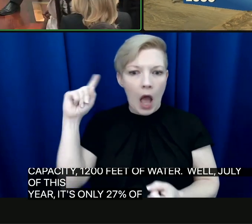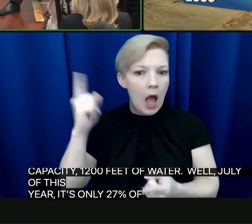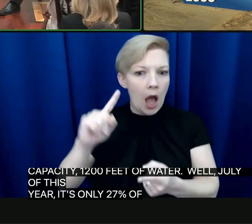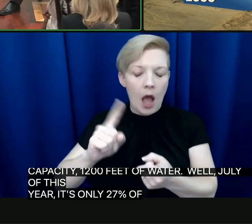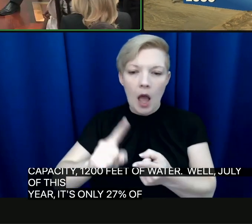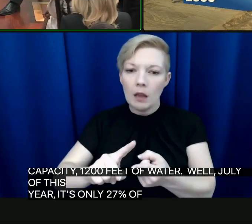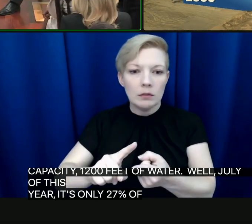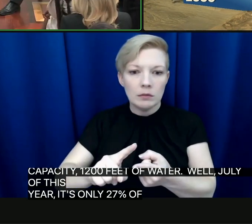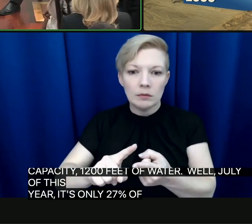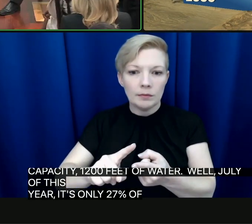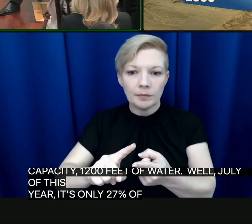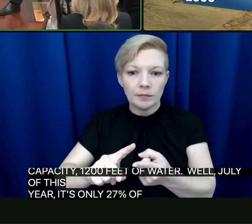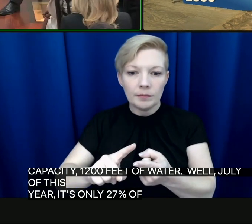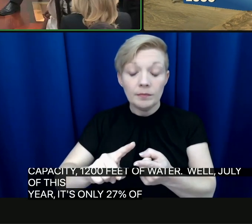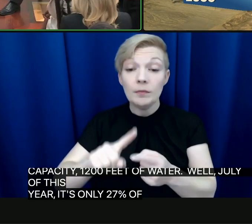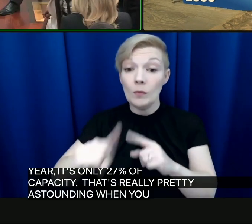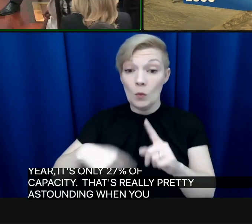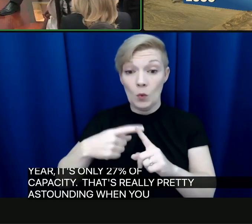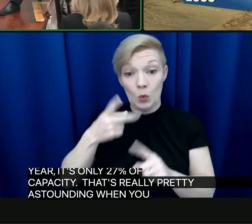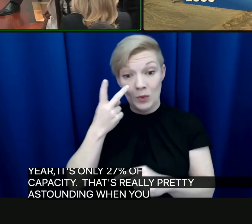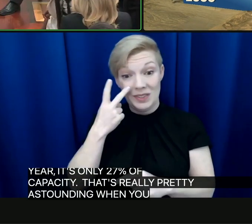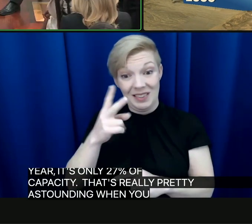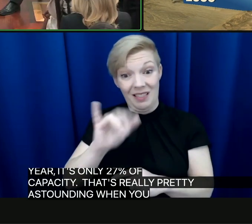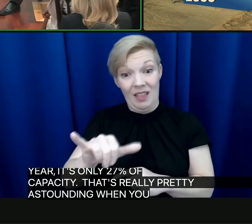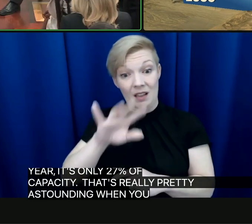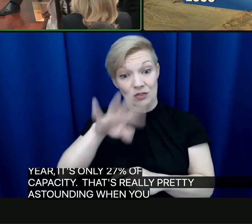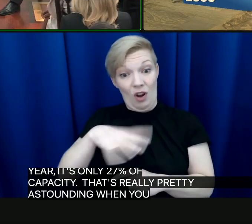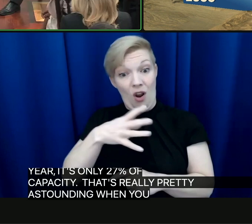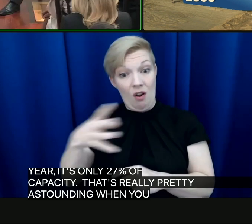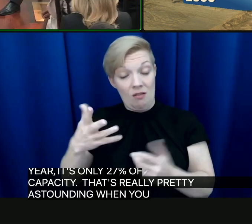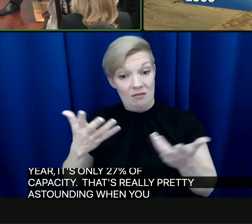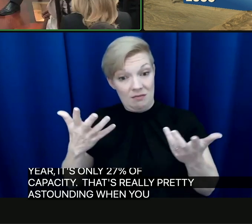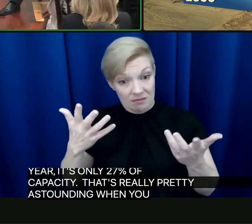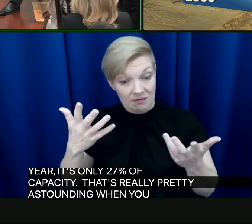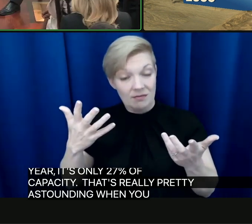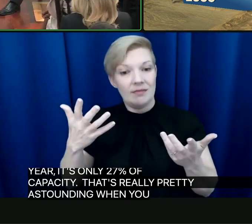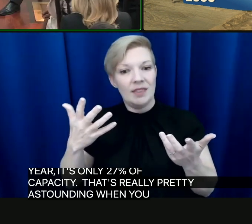You look and when we put it into you get an idea of how far down the water levels